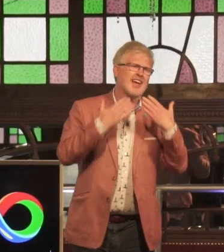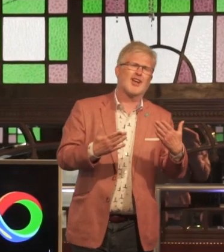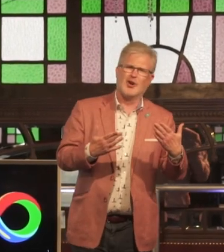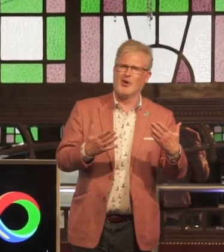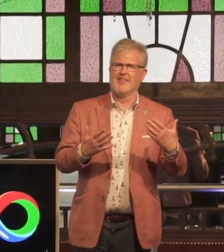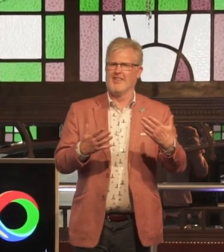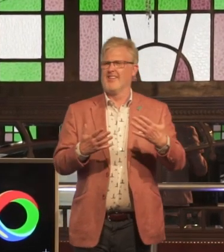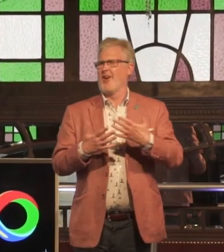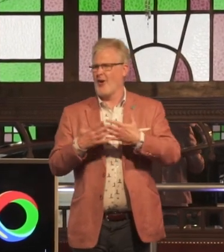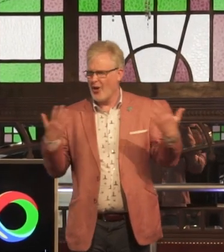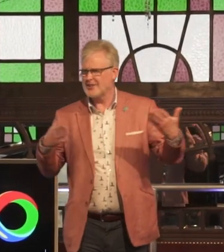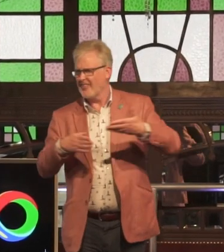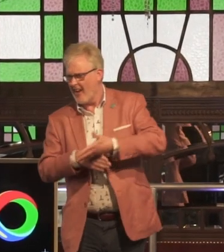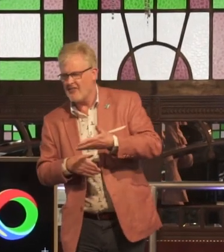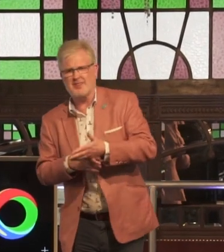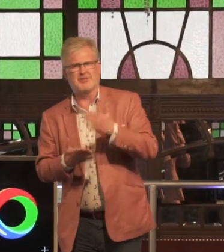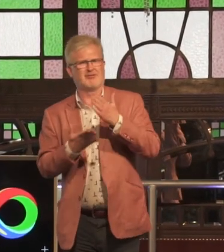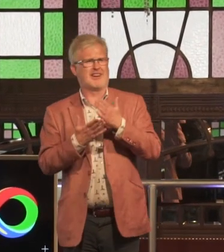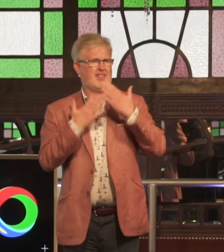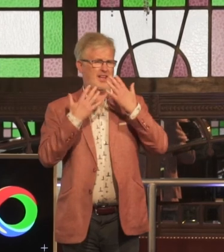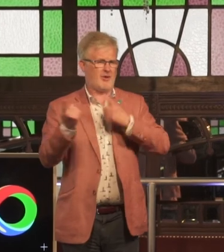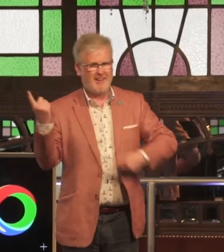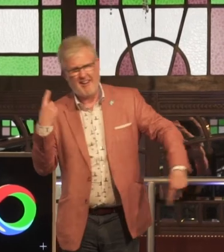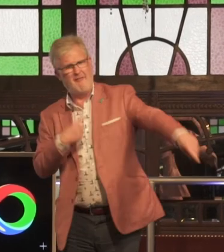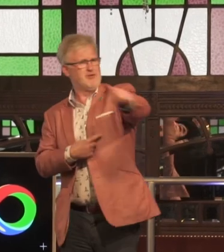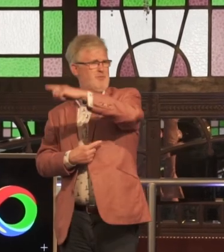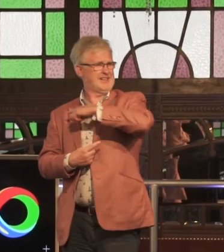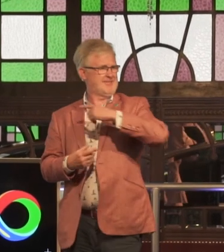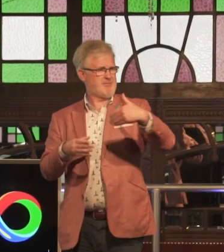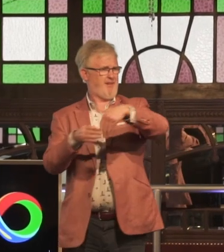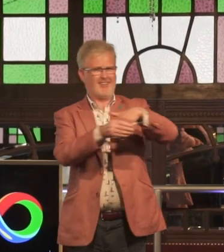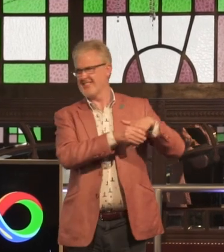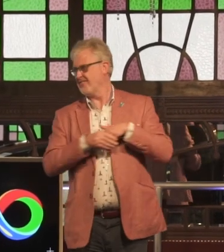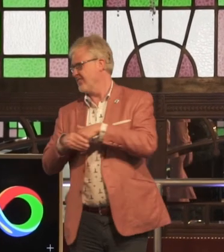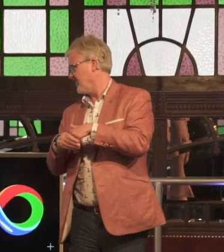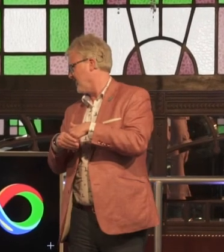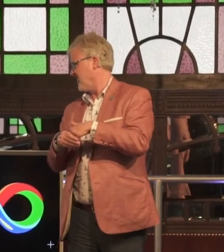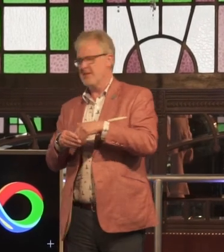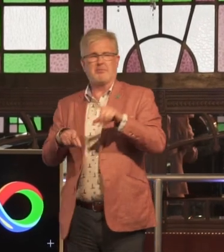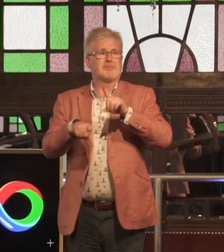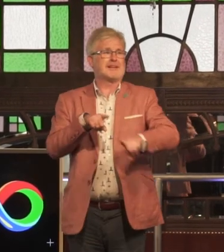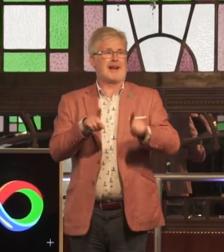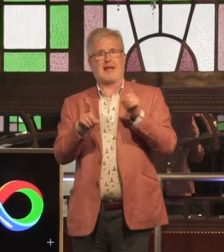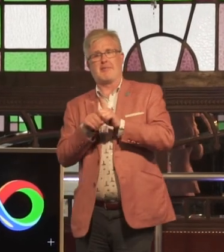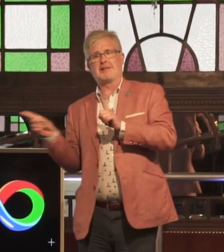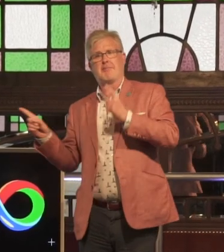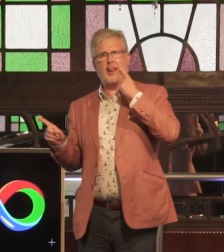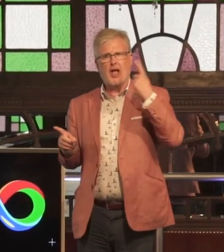Oh, my goodness. What can I say? Except thank you. It's a lot of effort for everybody, but the thanks really is for everybody who's been involved.